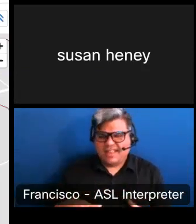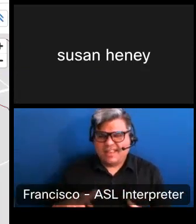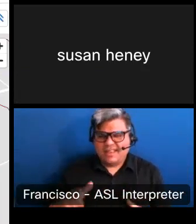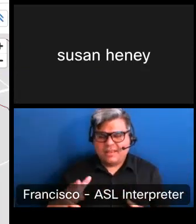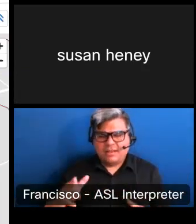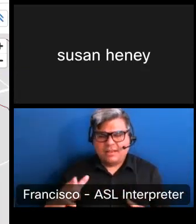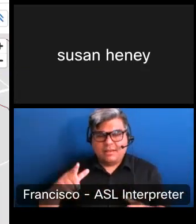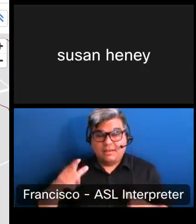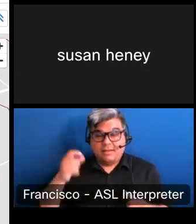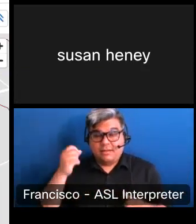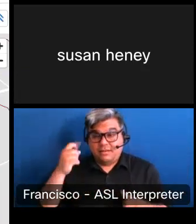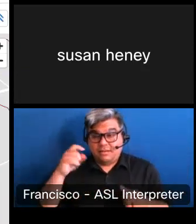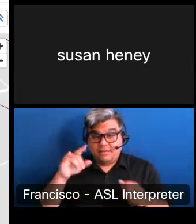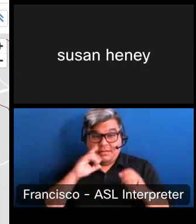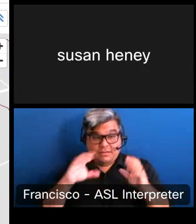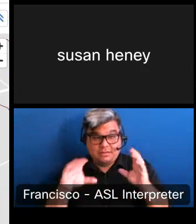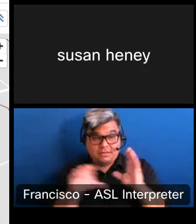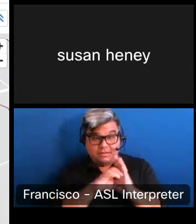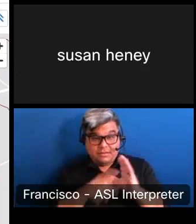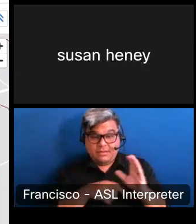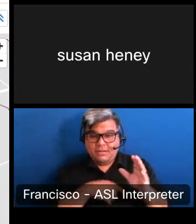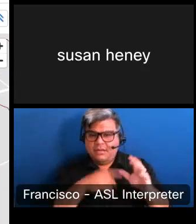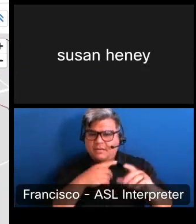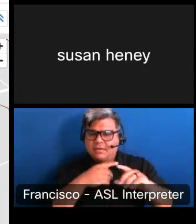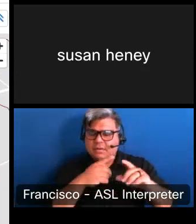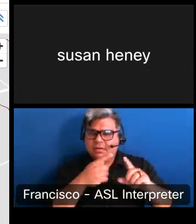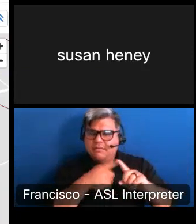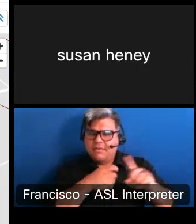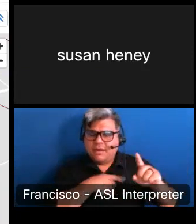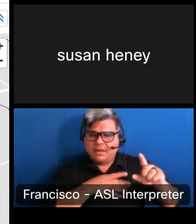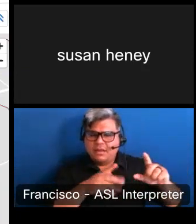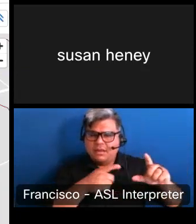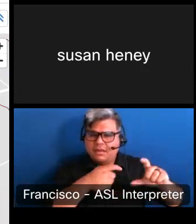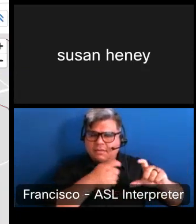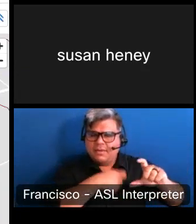are from the table that we just looked at, which was sex by educational attainment for the Black